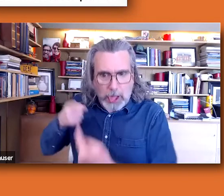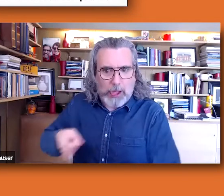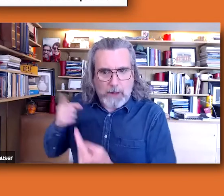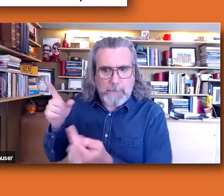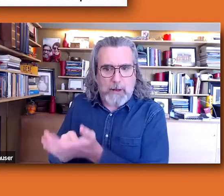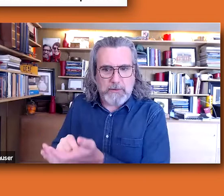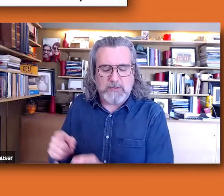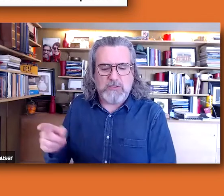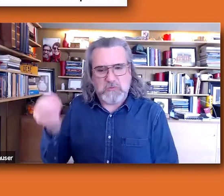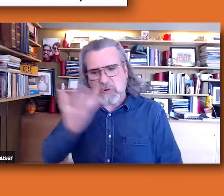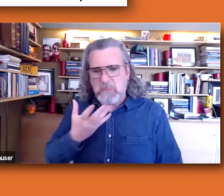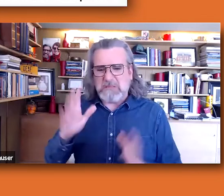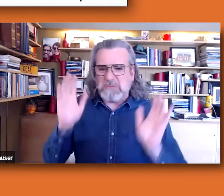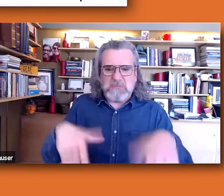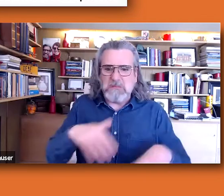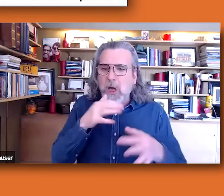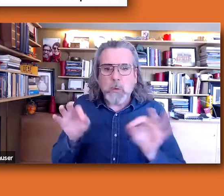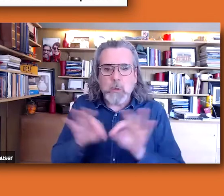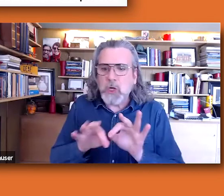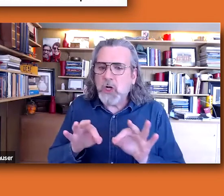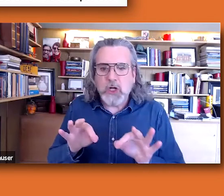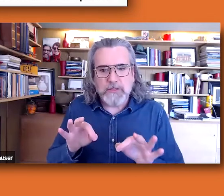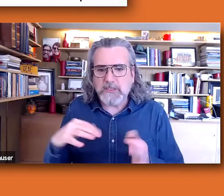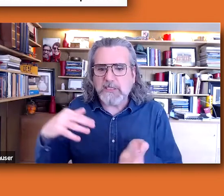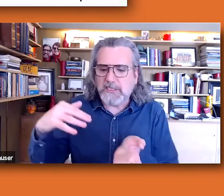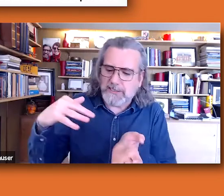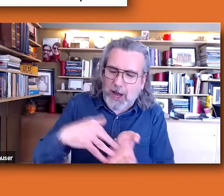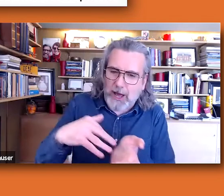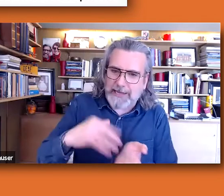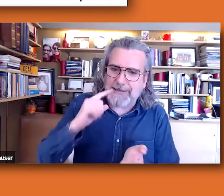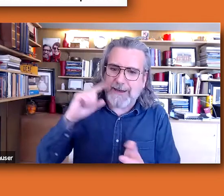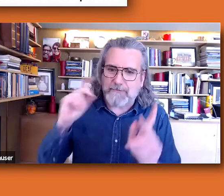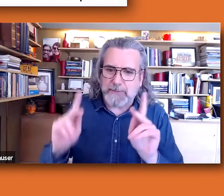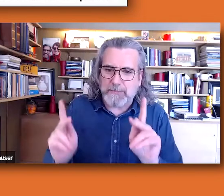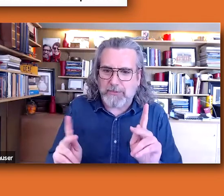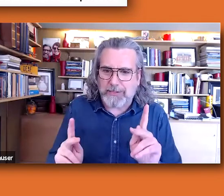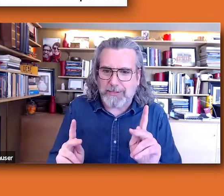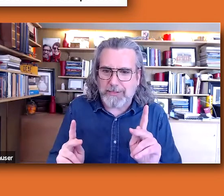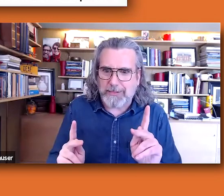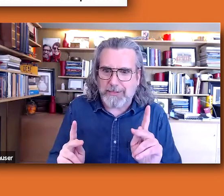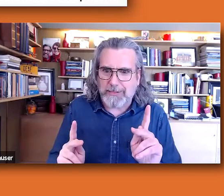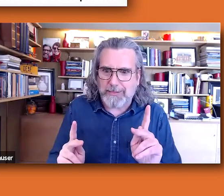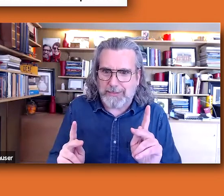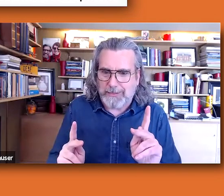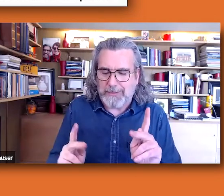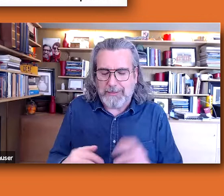one deaf-related publication and they hadn't been able to, So they told me that it wasn't worth it.